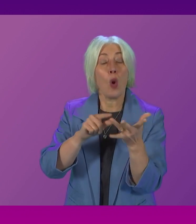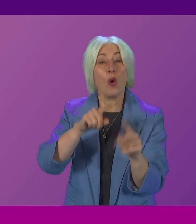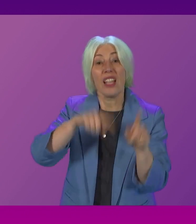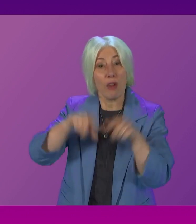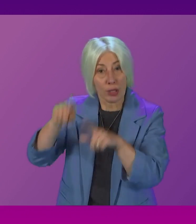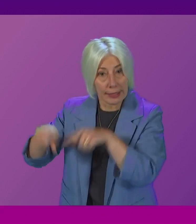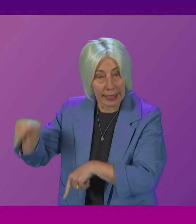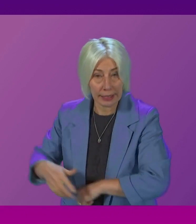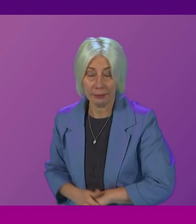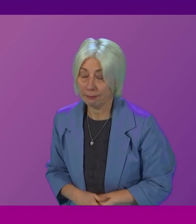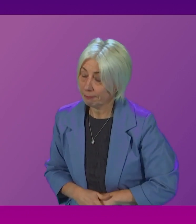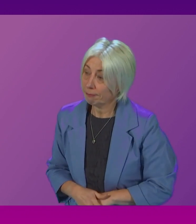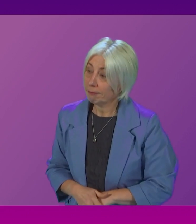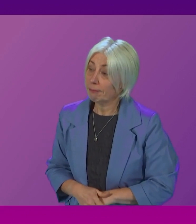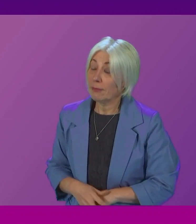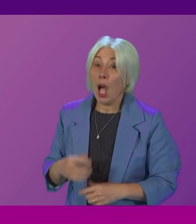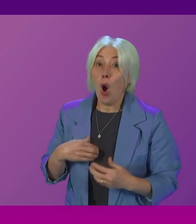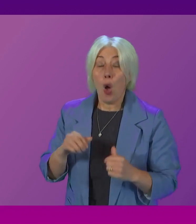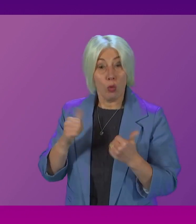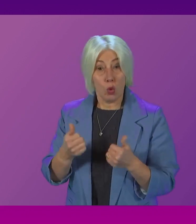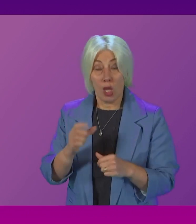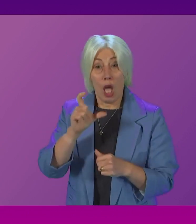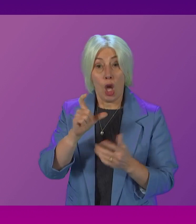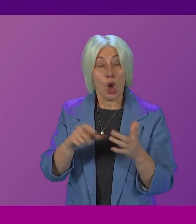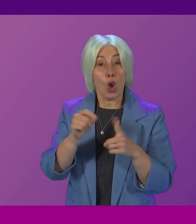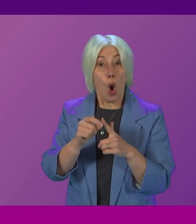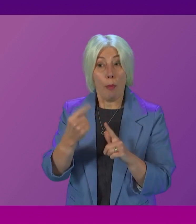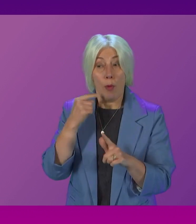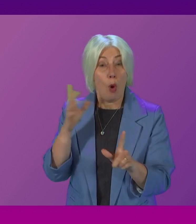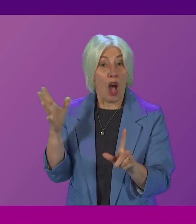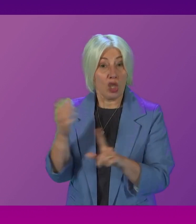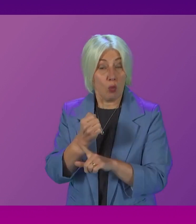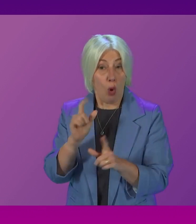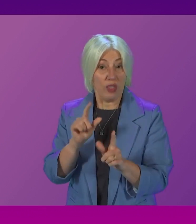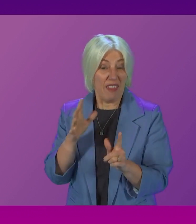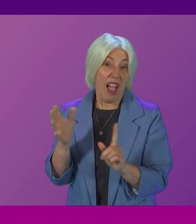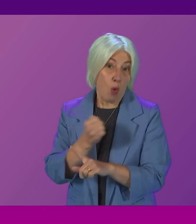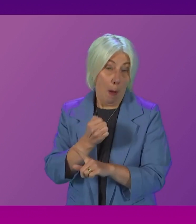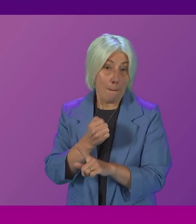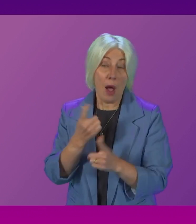I welcome the outcome reached at COP15, which, of course, must now be followed up by all parties and